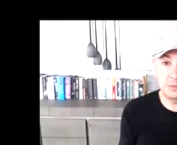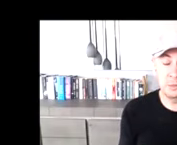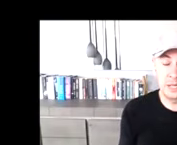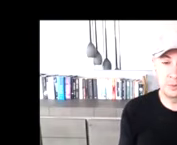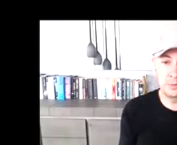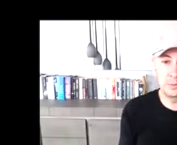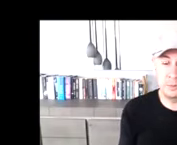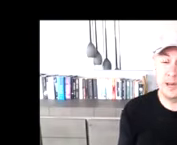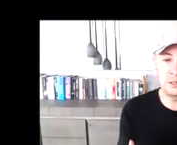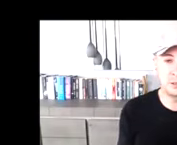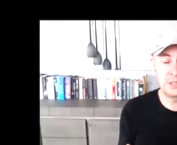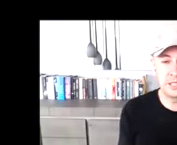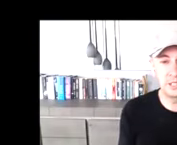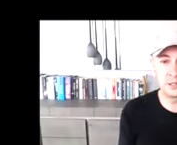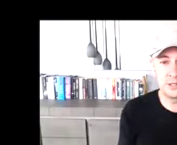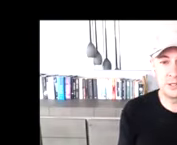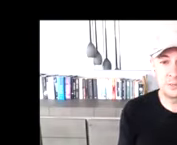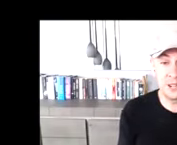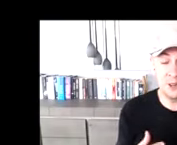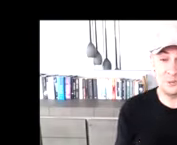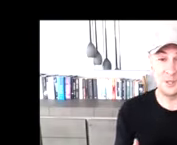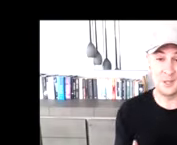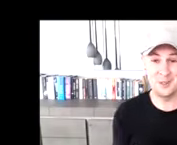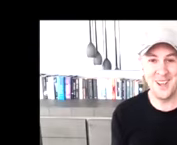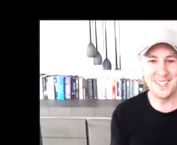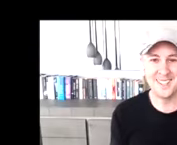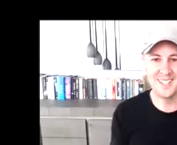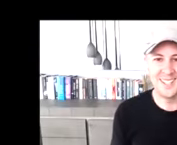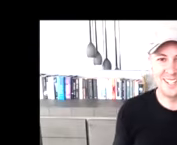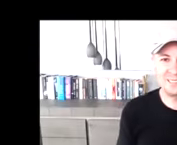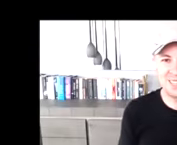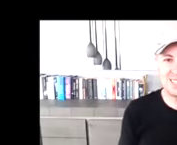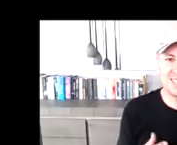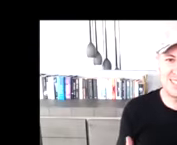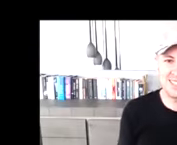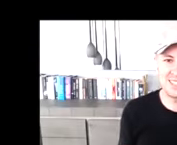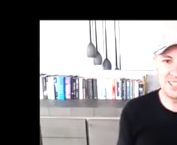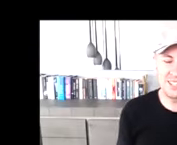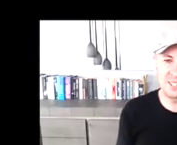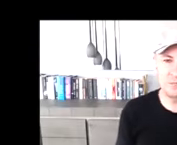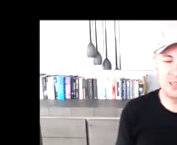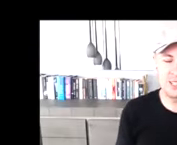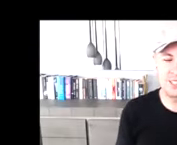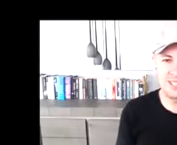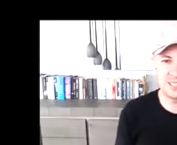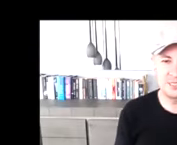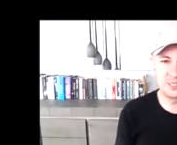be able to be part of the ecosystem that helps to create these exciting innovation in technologies.